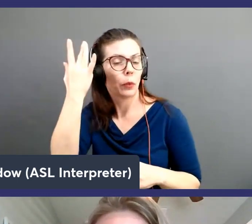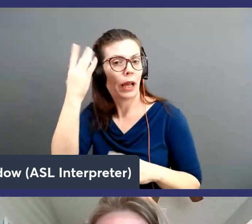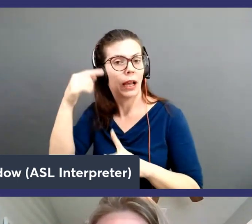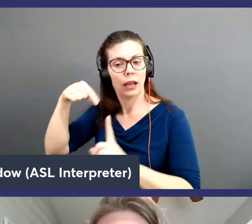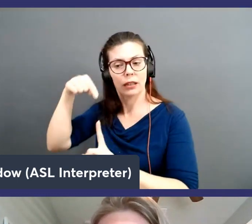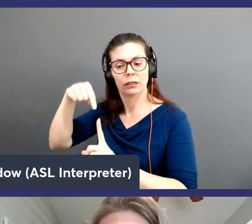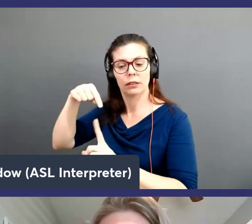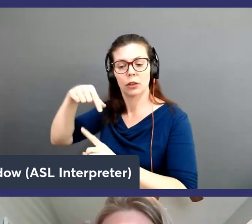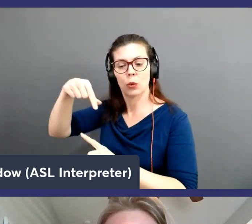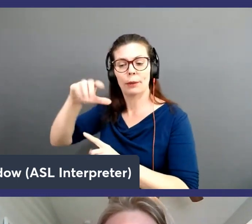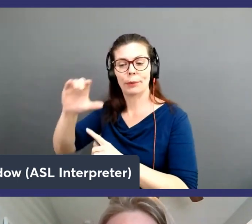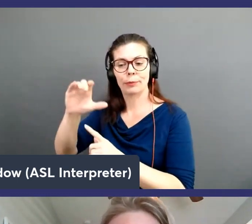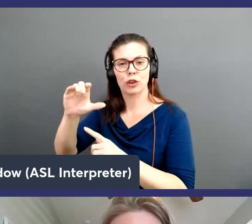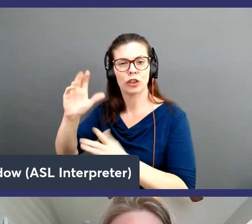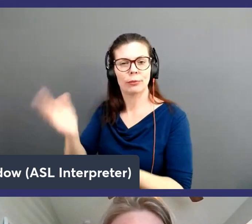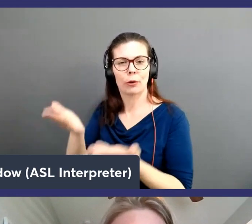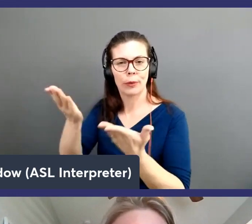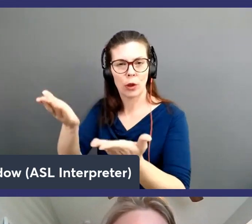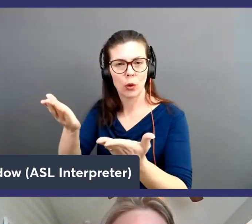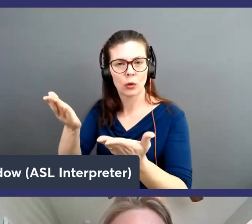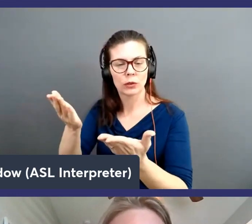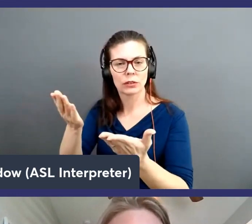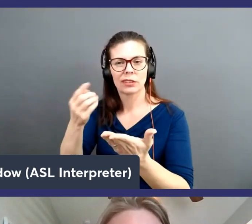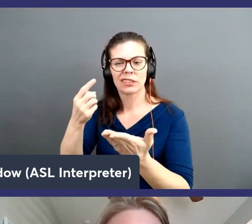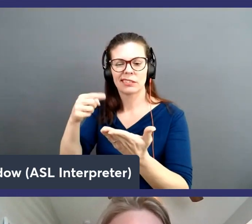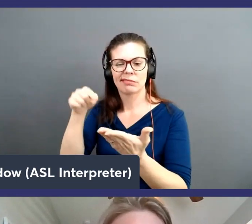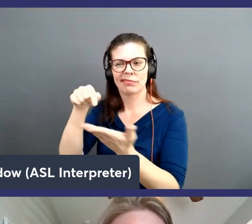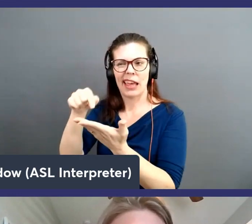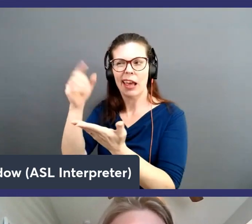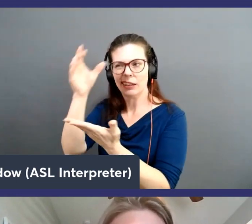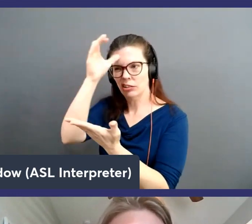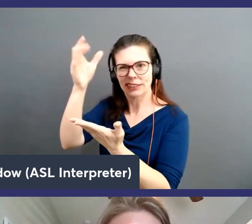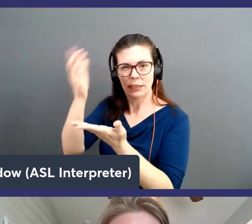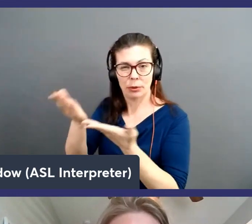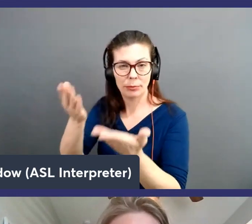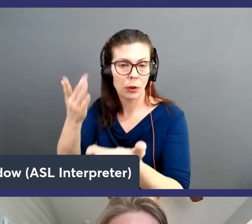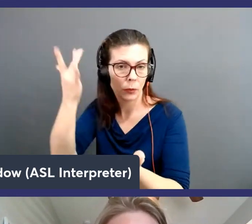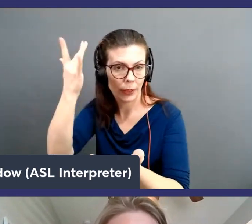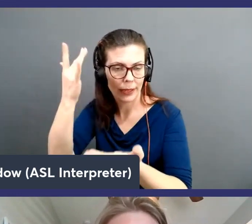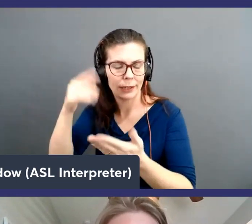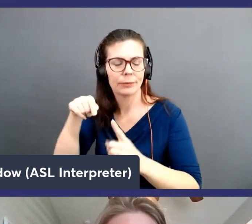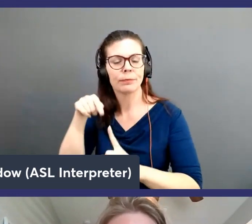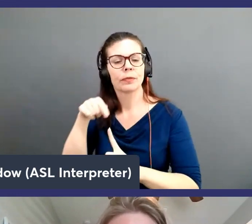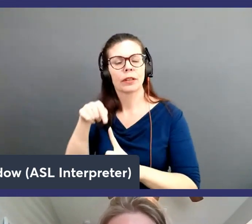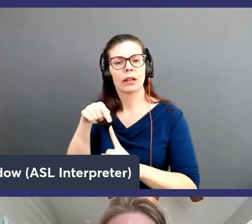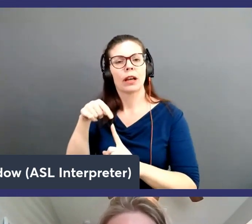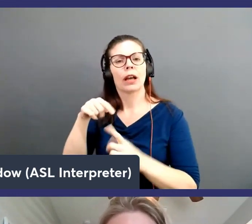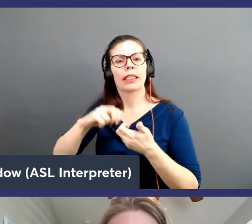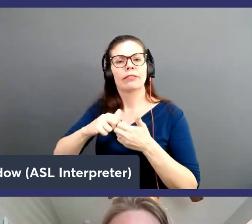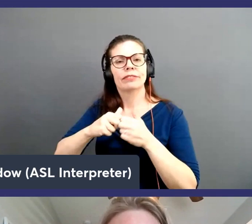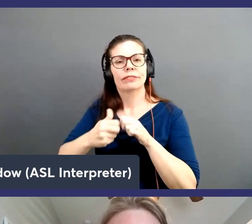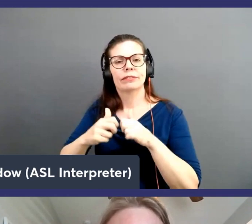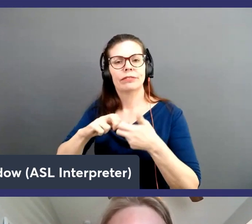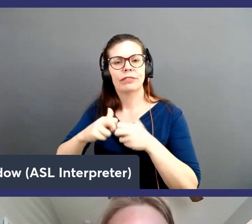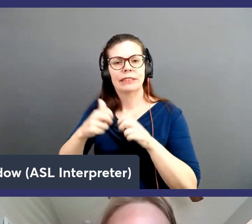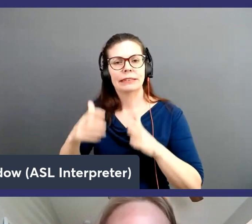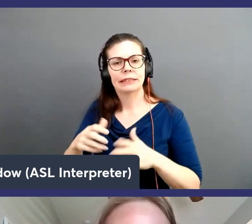were sort of proposed as even a concept was by the physicist Richard Feynman.